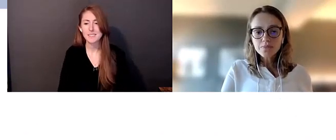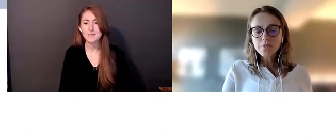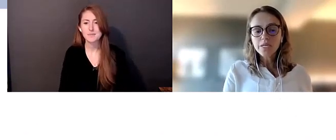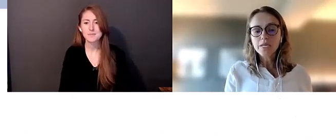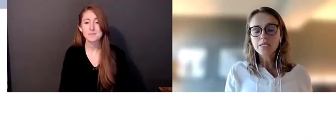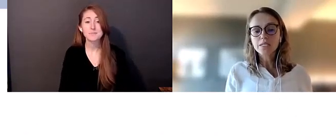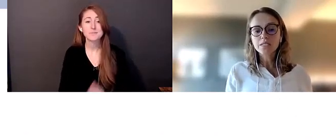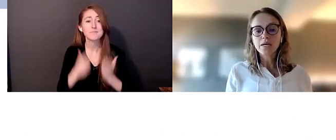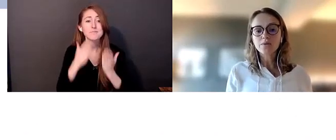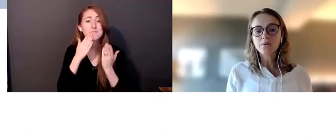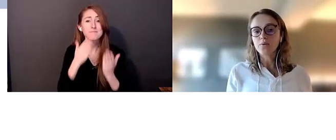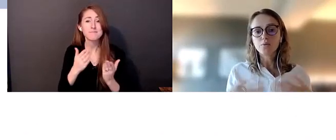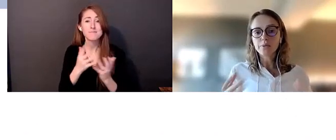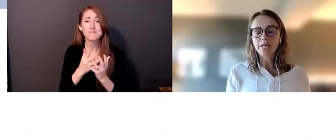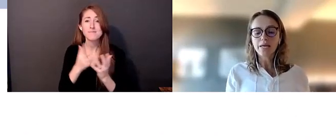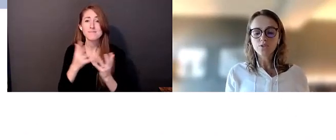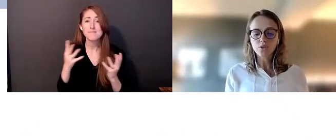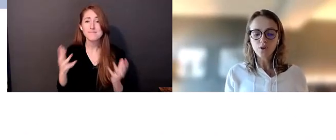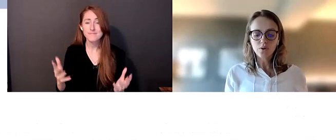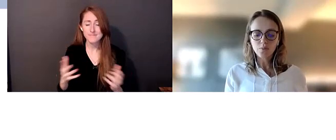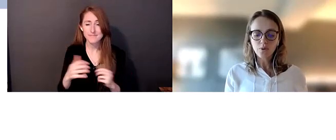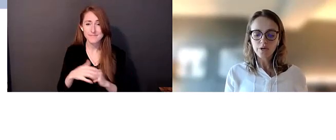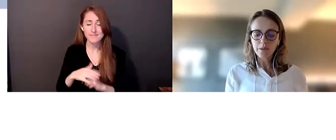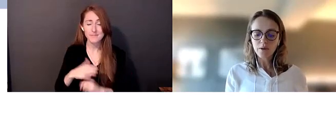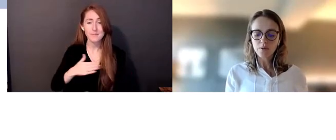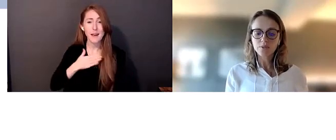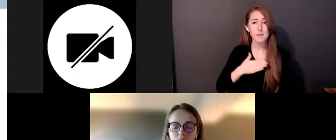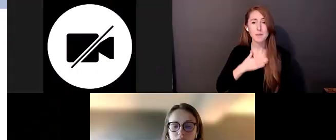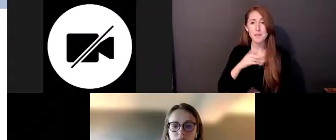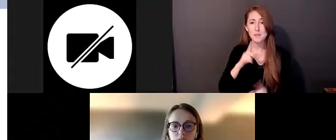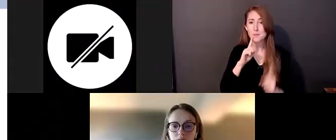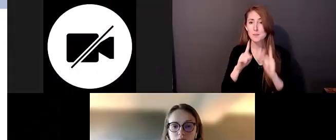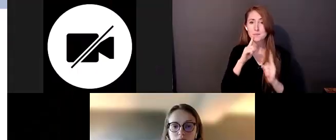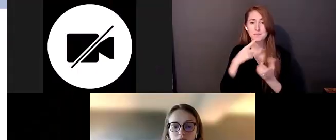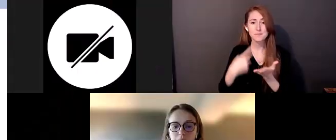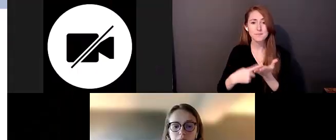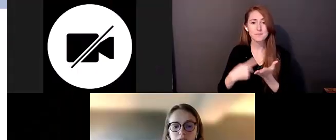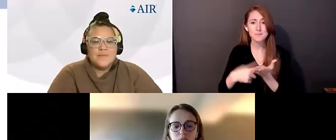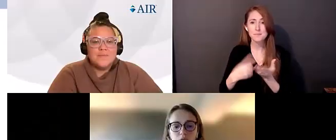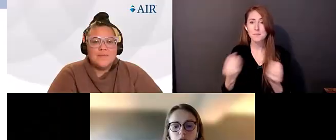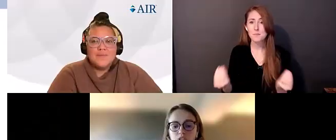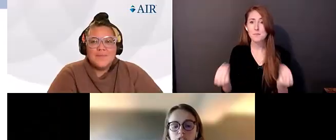And I will be glad to talk more about this project